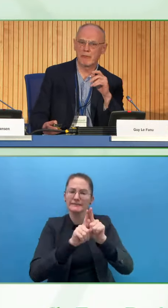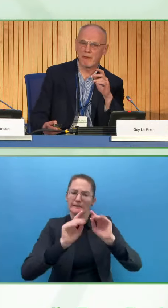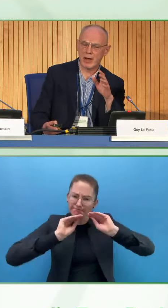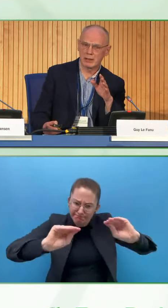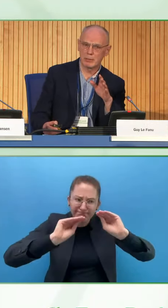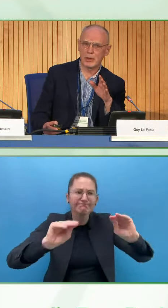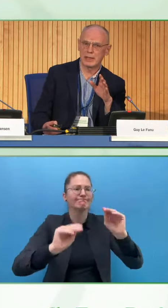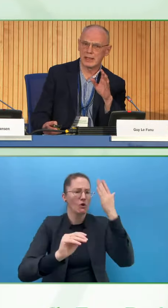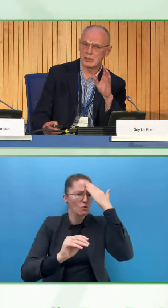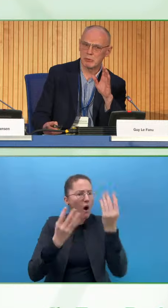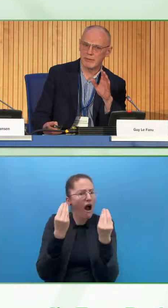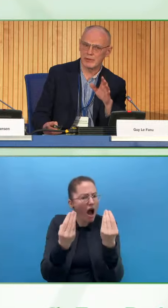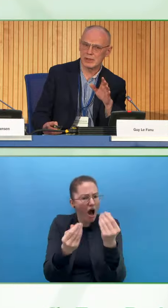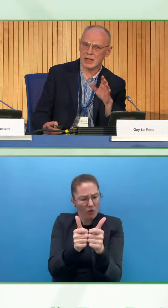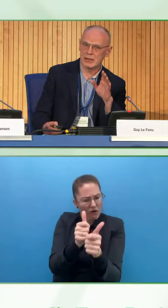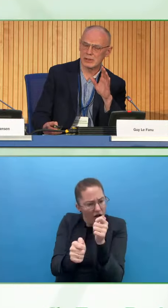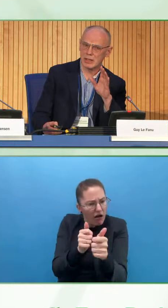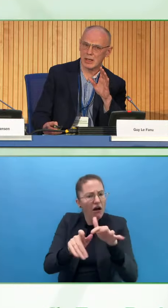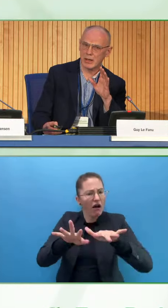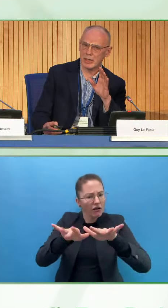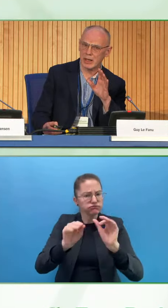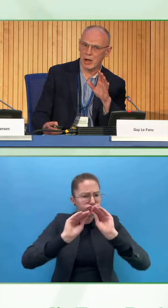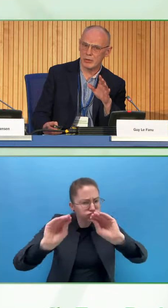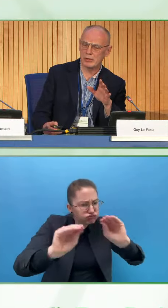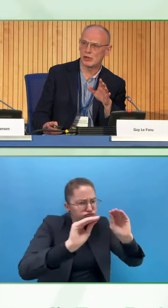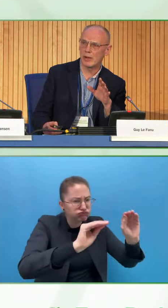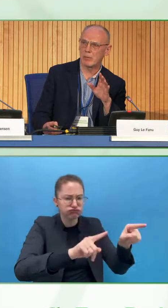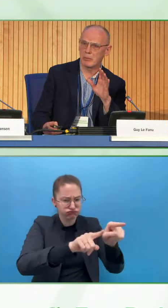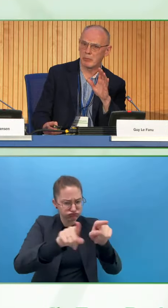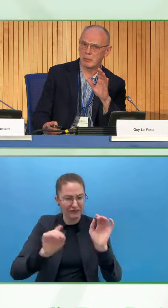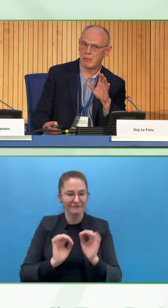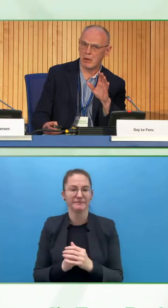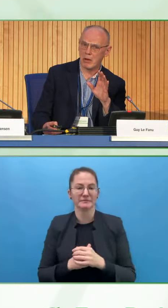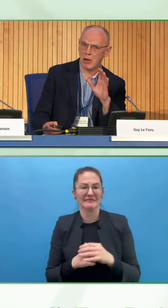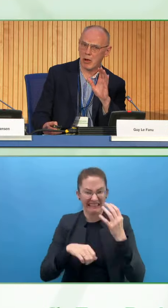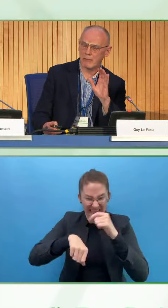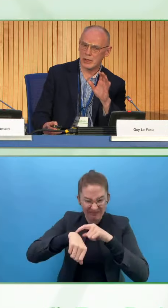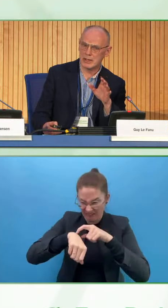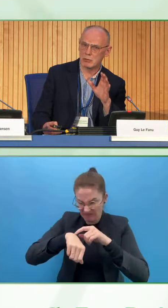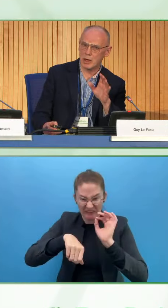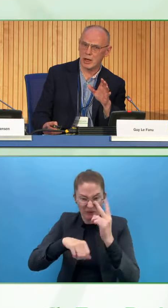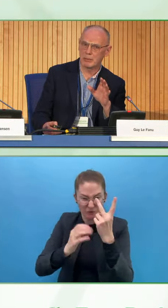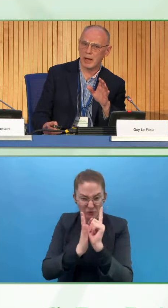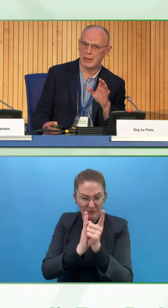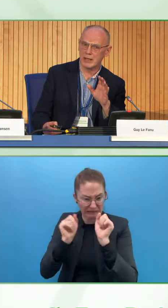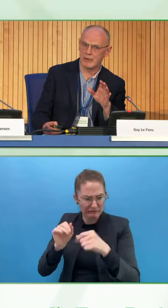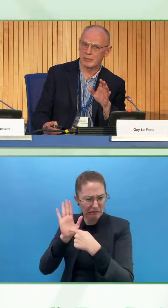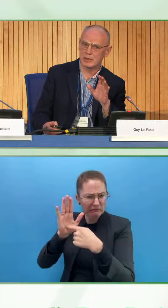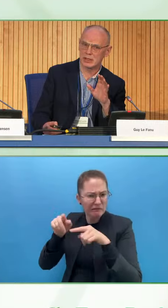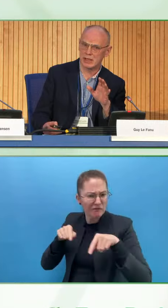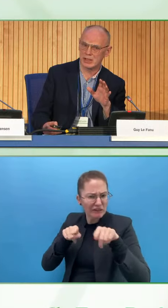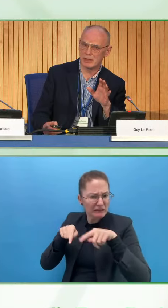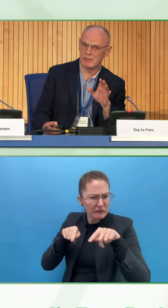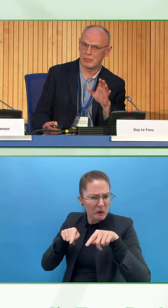The finer points to emphasise the ownership of this work by the government system.